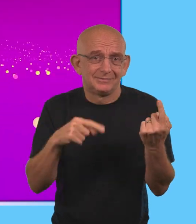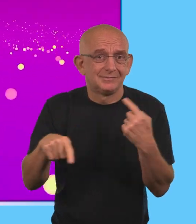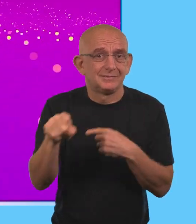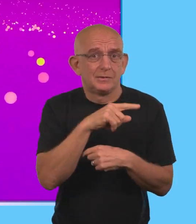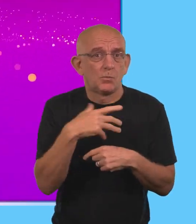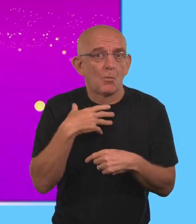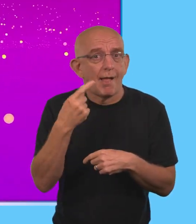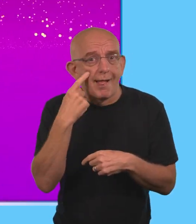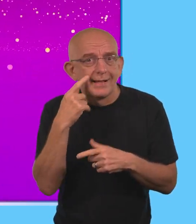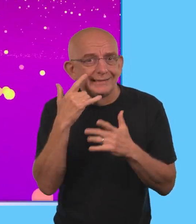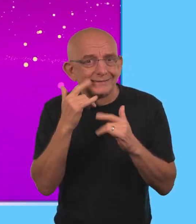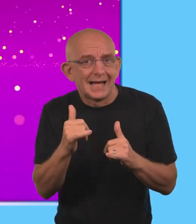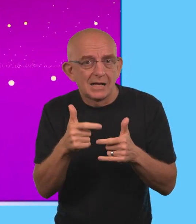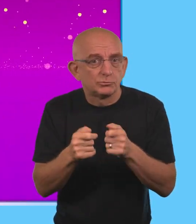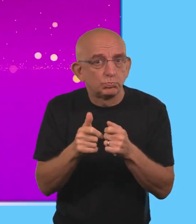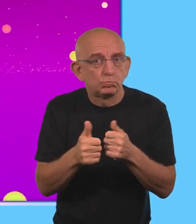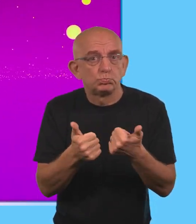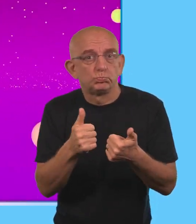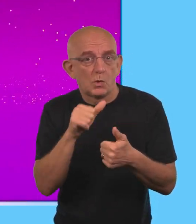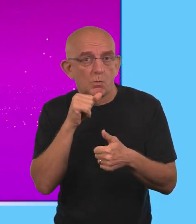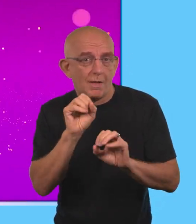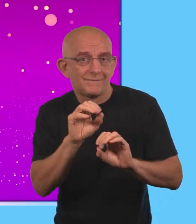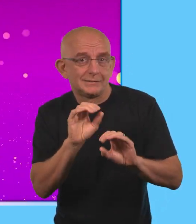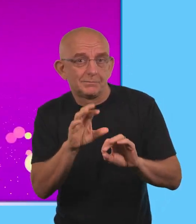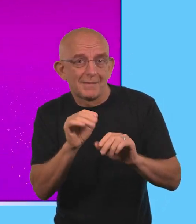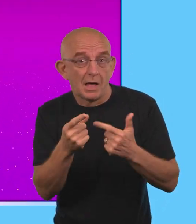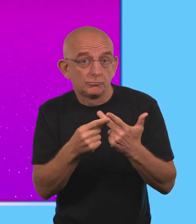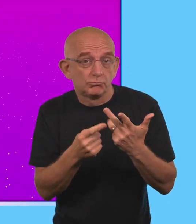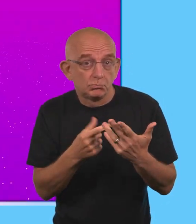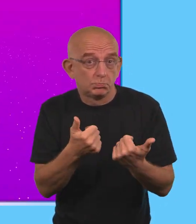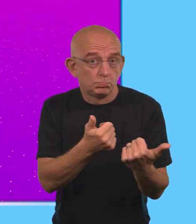There are more many people out there who will be willing to test the game for you,